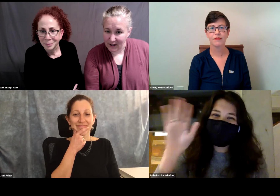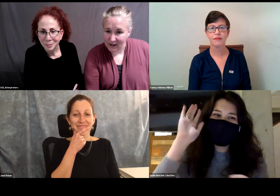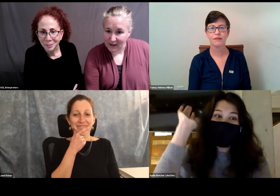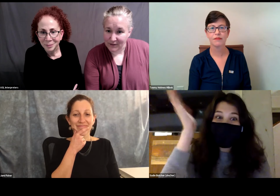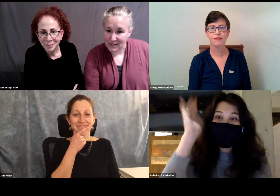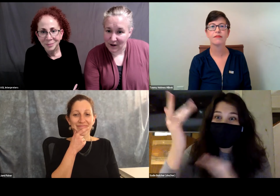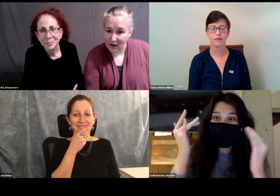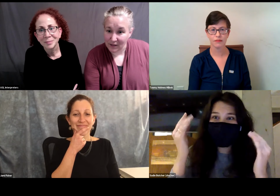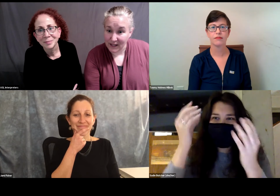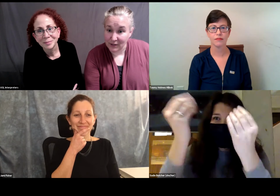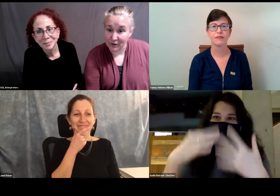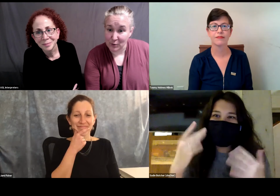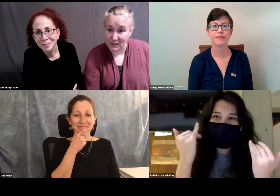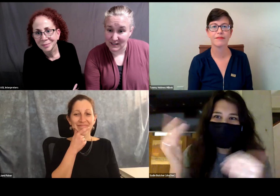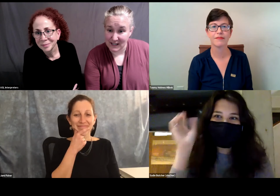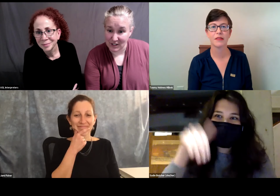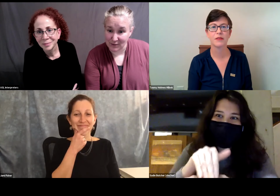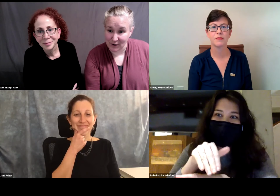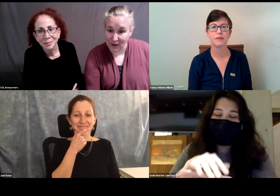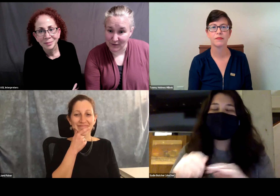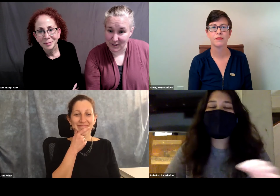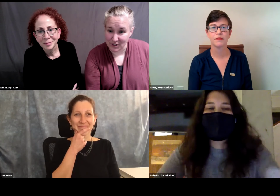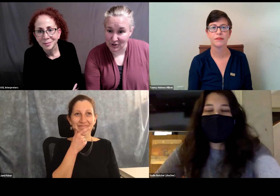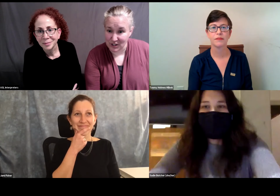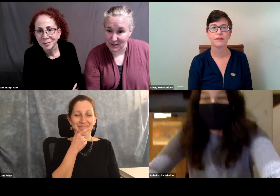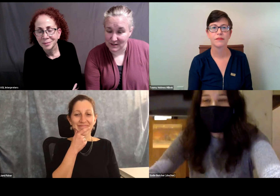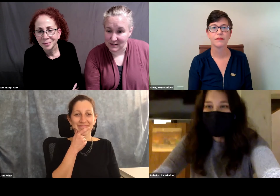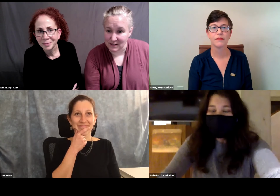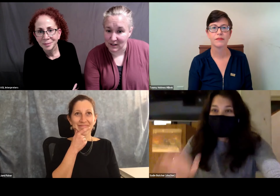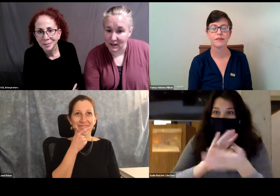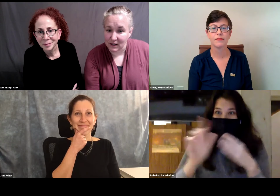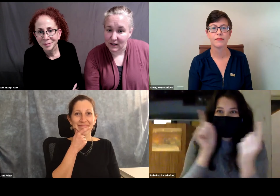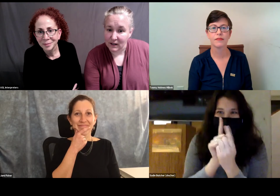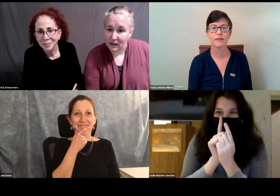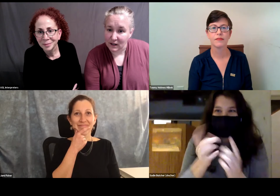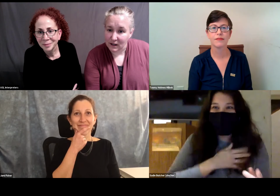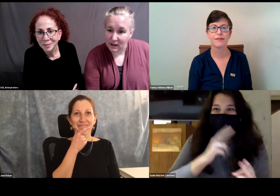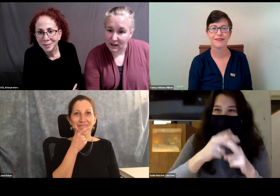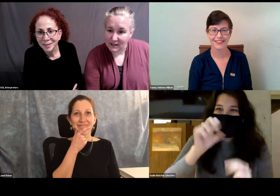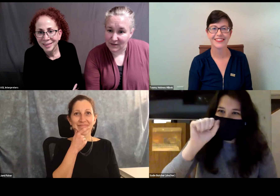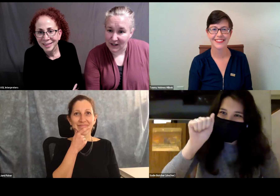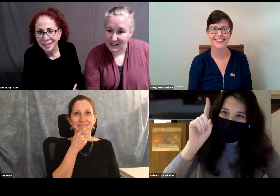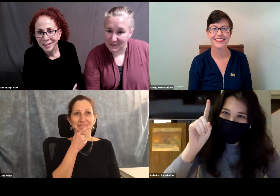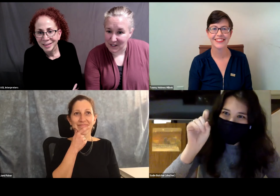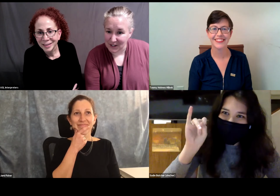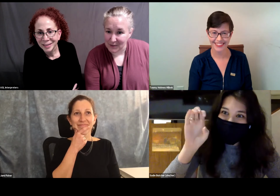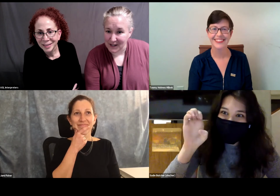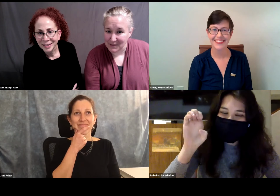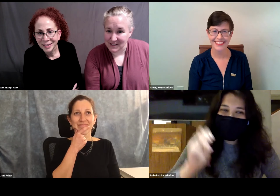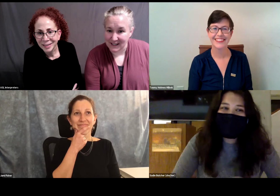Okay, first of all thank you for your presentation and for all the information you shared with us this evening. it's very nice to meet you my name is sandy.